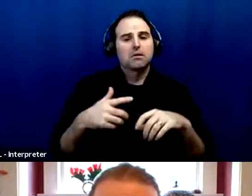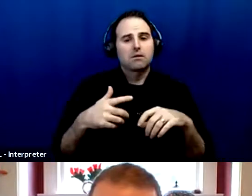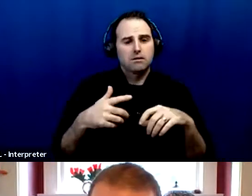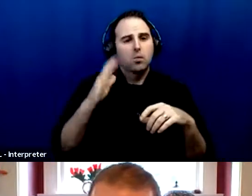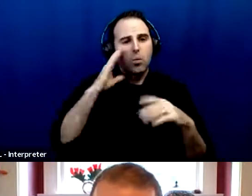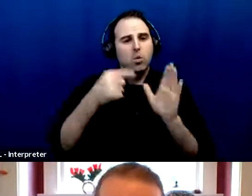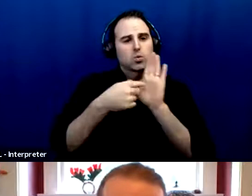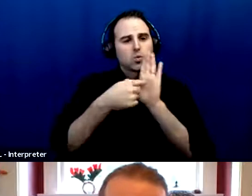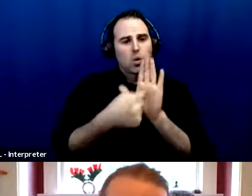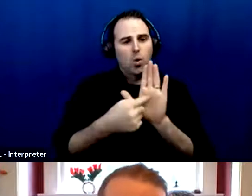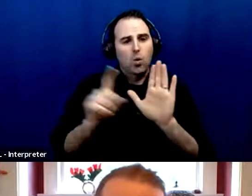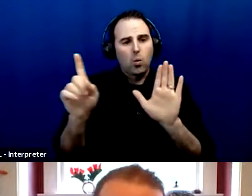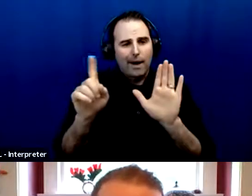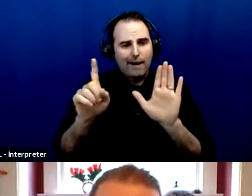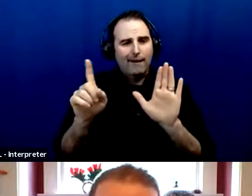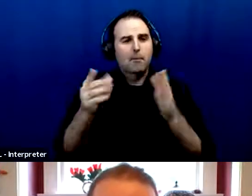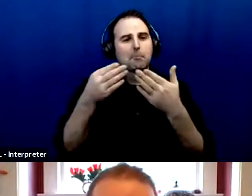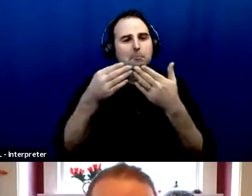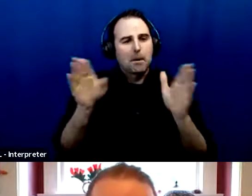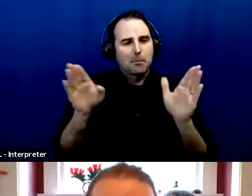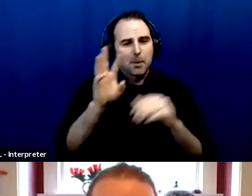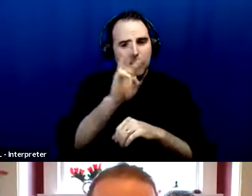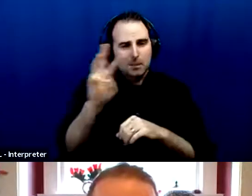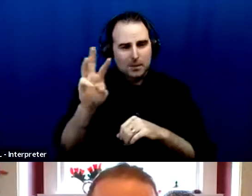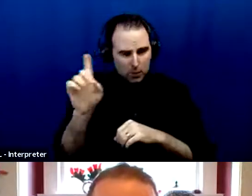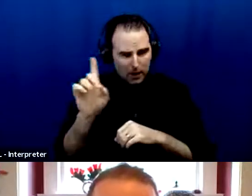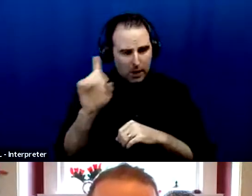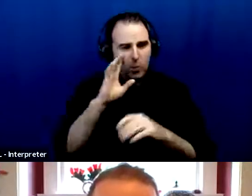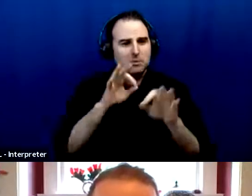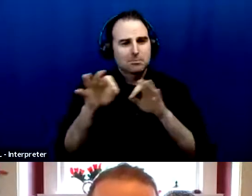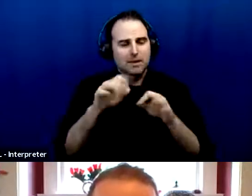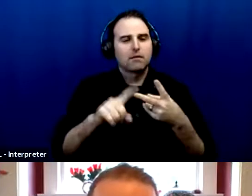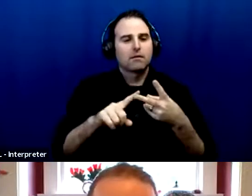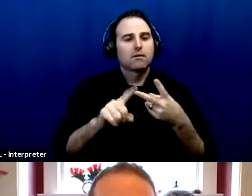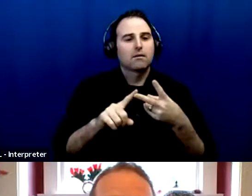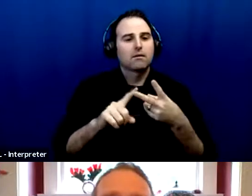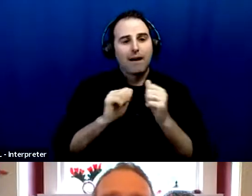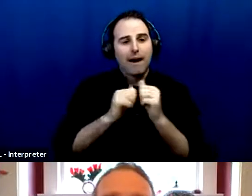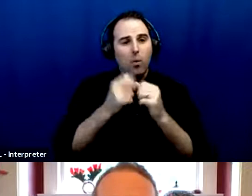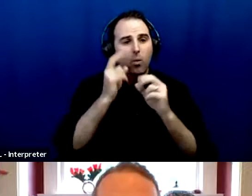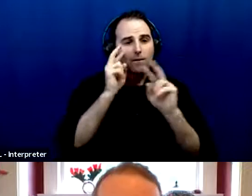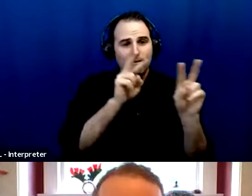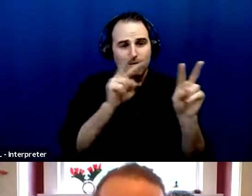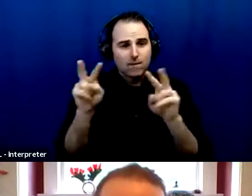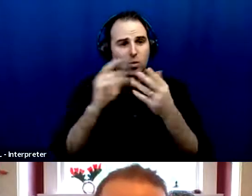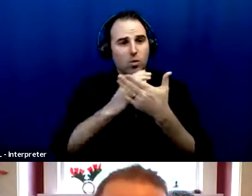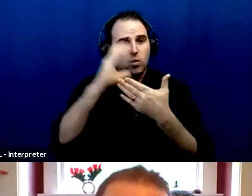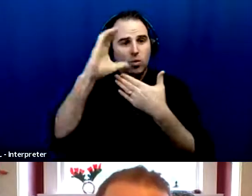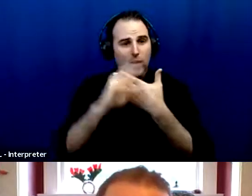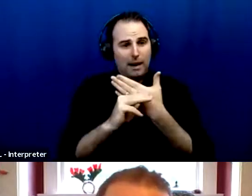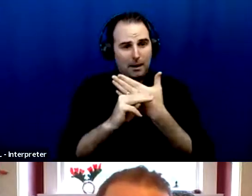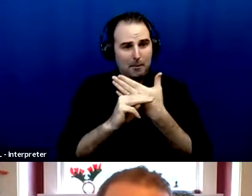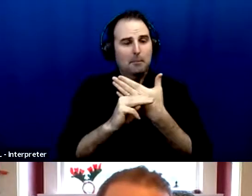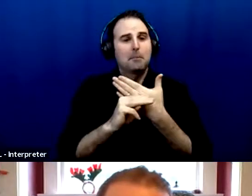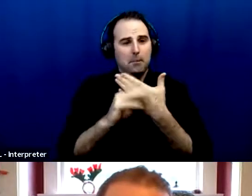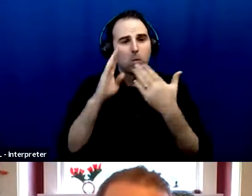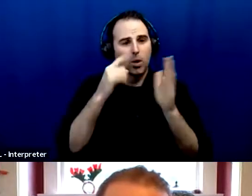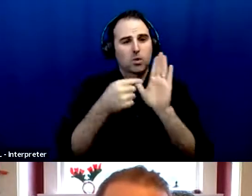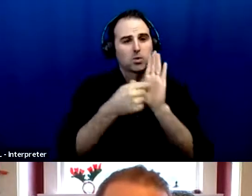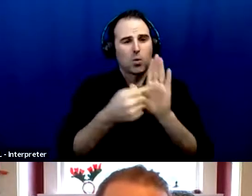And then if you know, if you find that it's not helpful anymore, go ahead and go ahead and leave and I know there's other very good